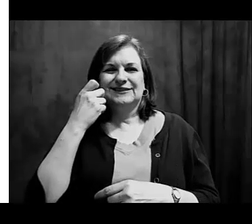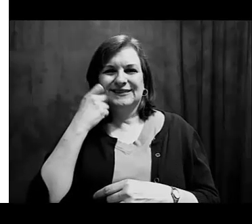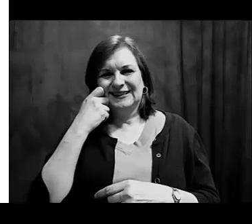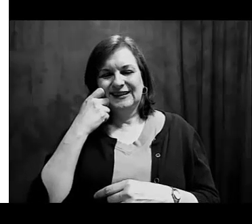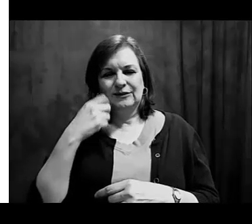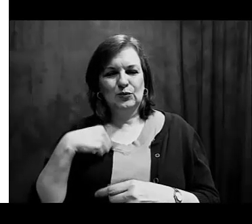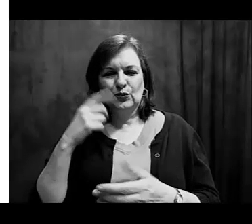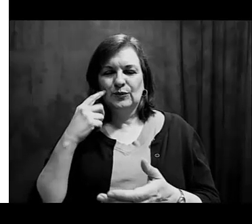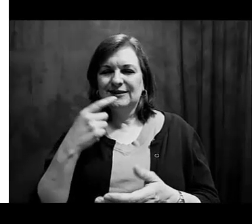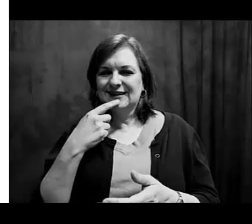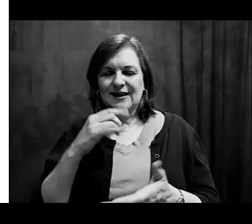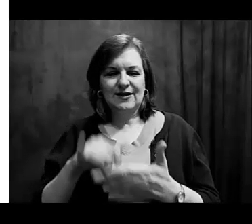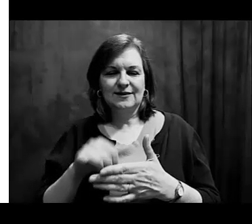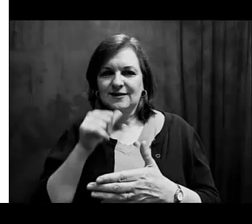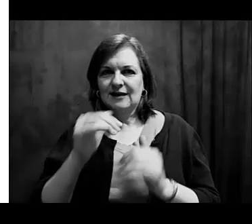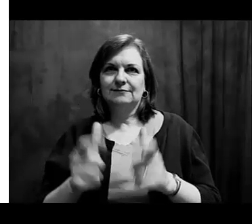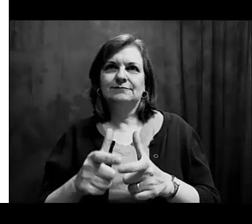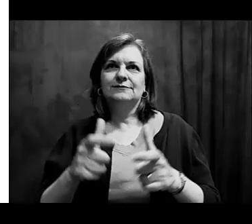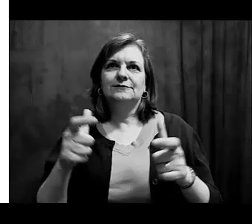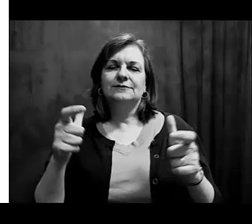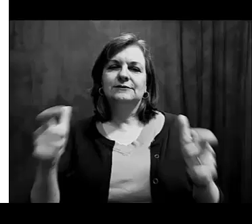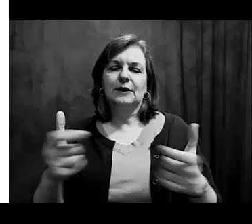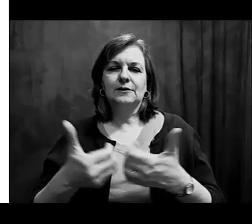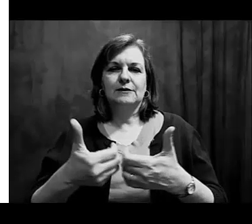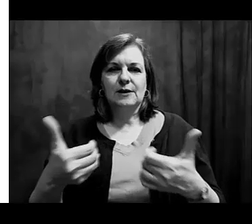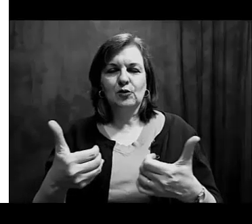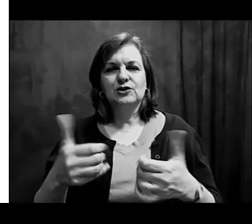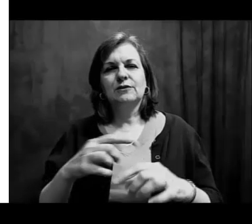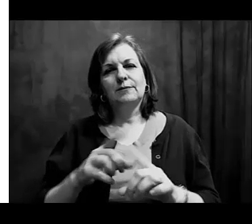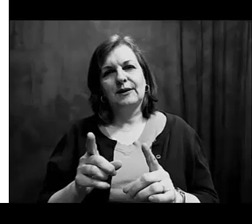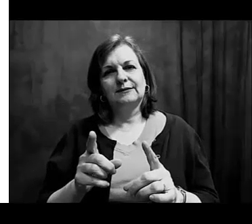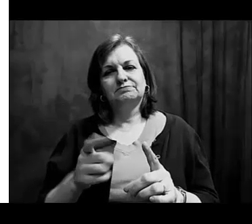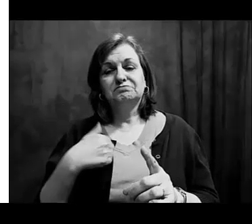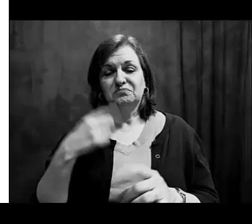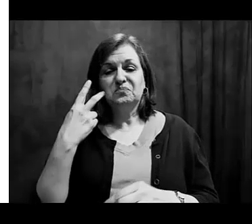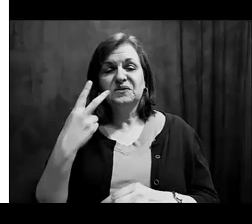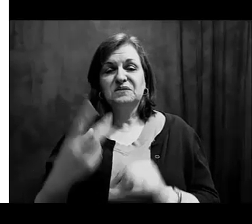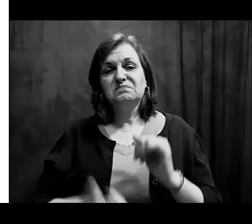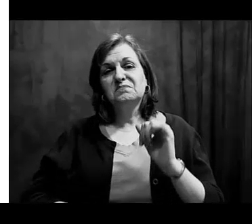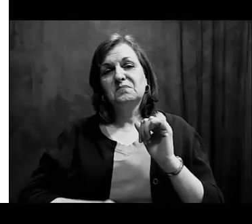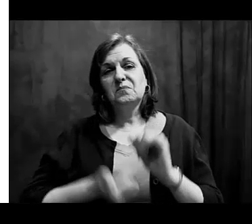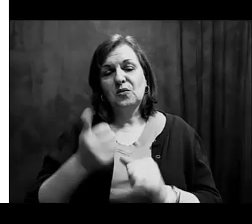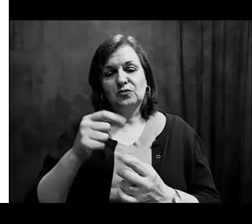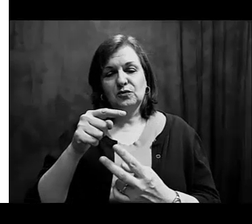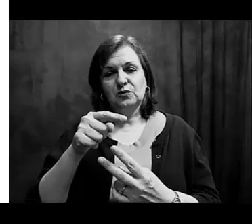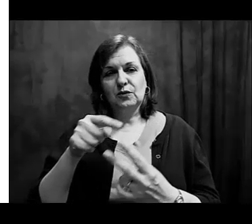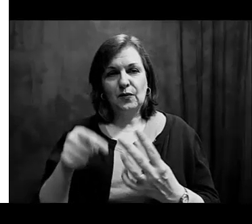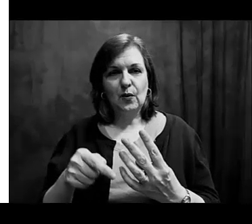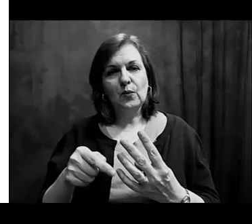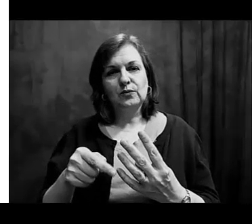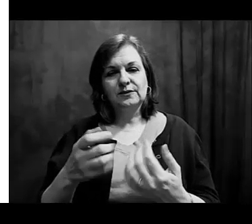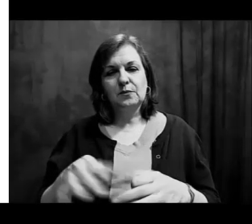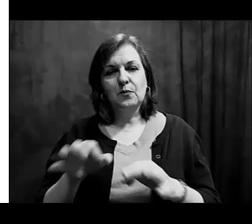we don't see this in the same regard but we still look at the majority of those centers